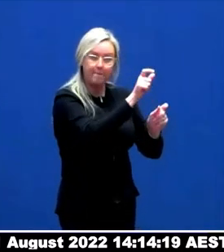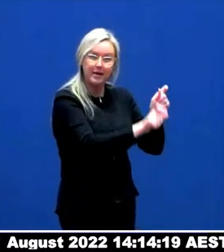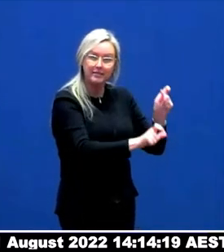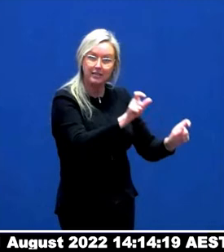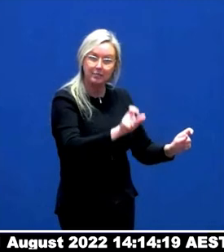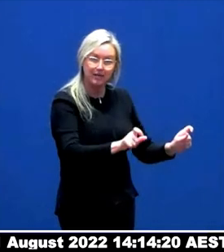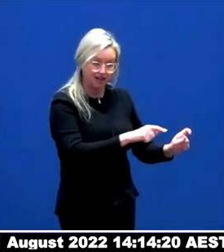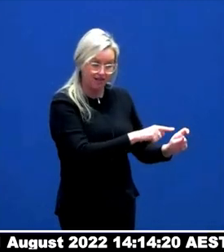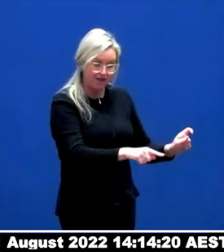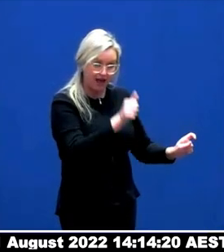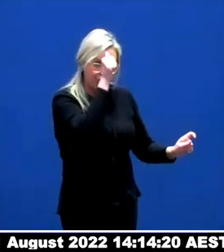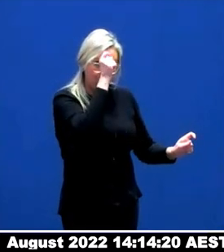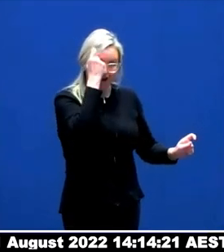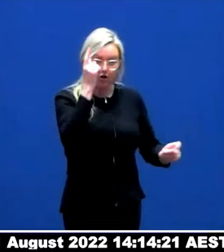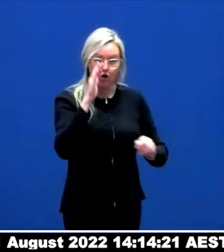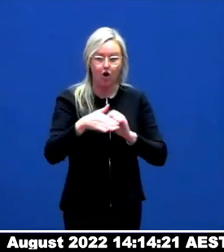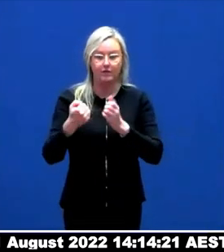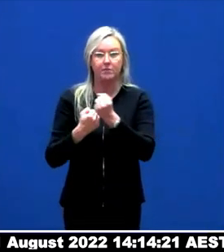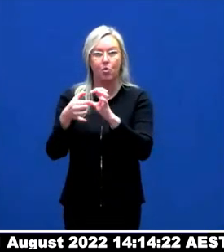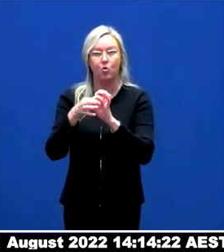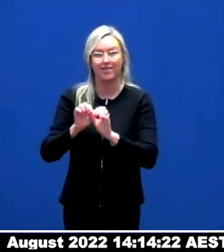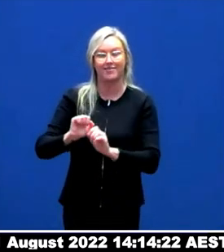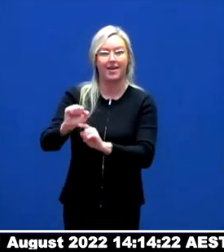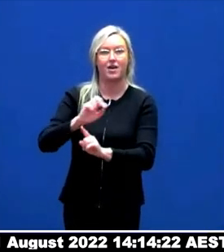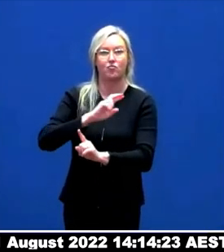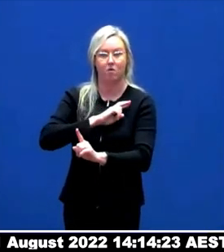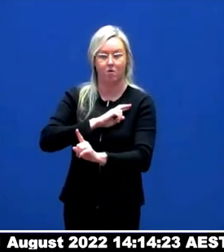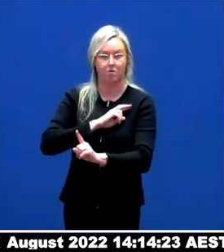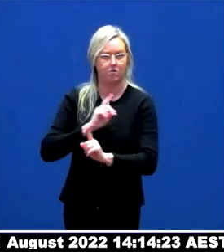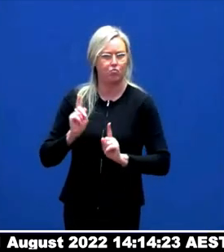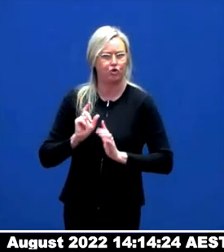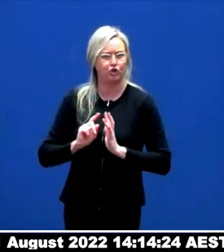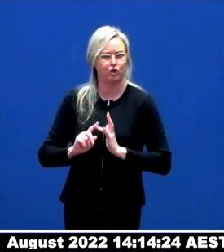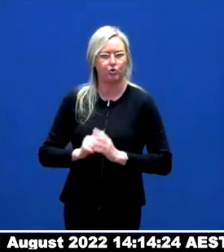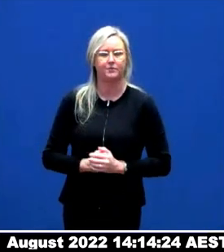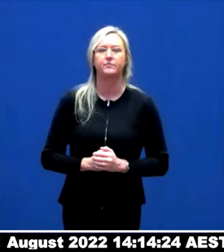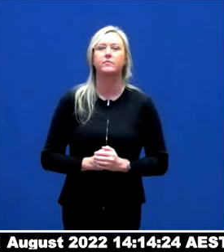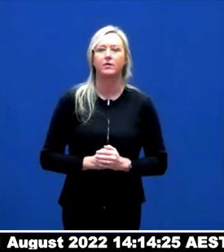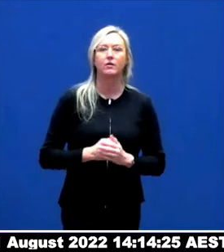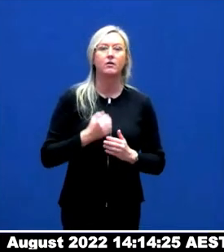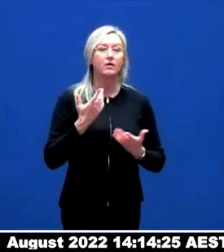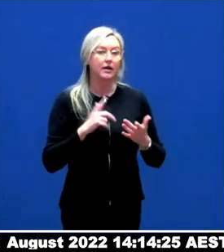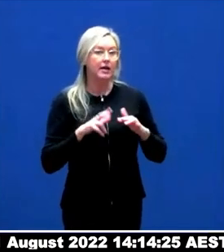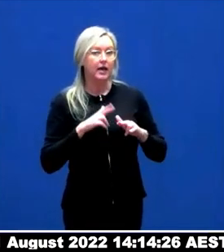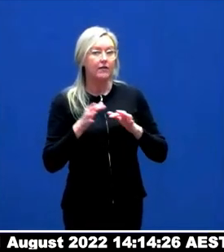So, after a plan is approved and there's support coordination in the plan, the